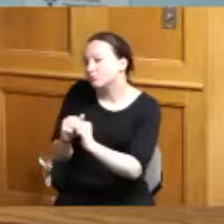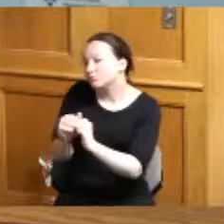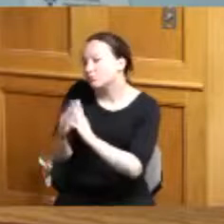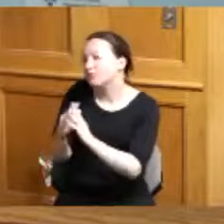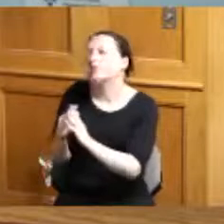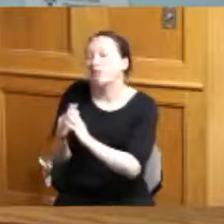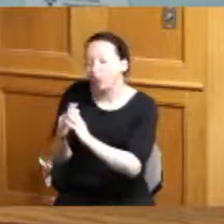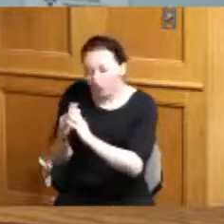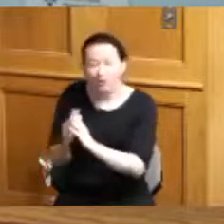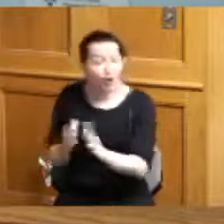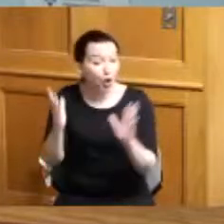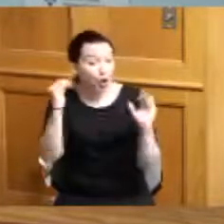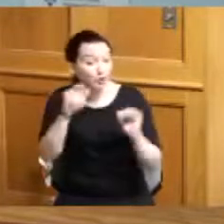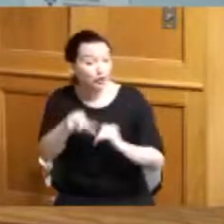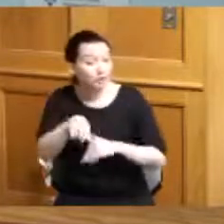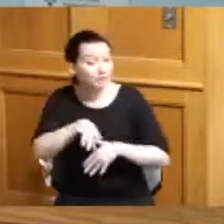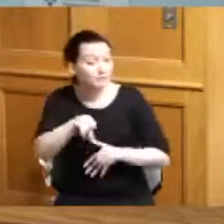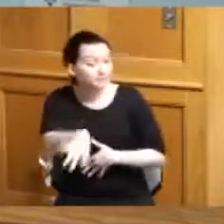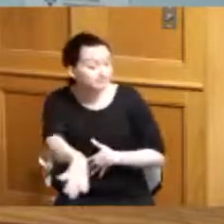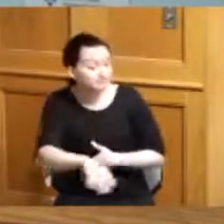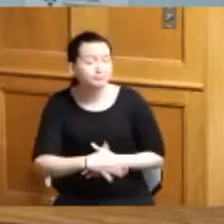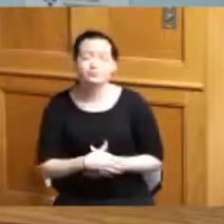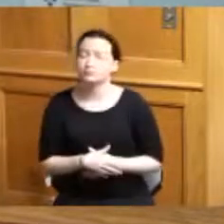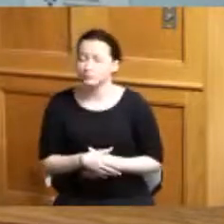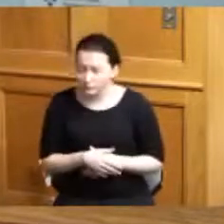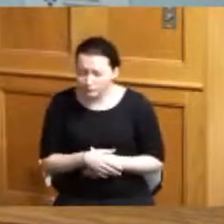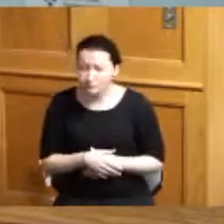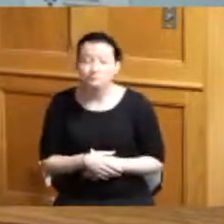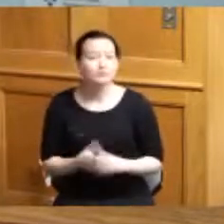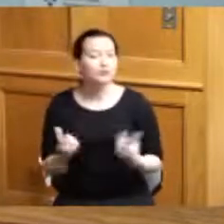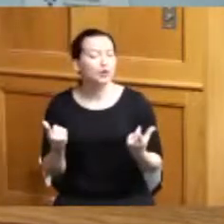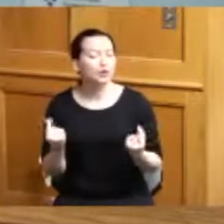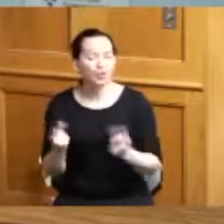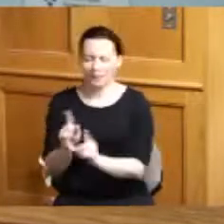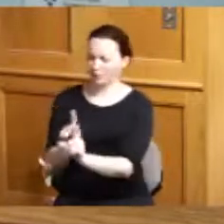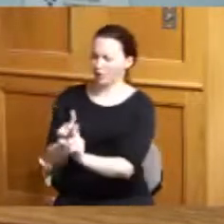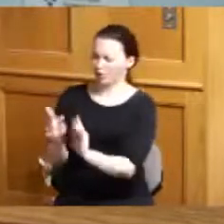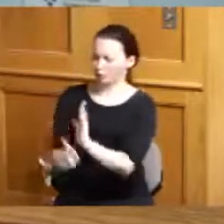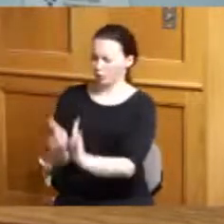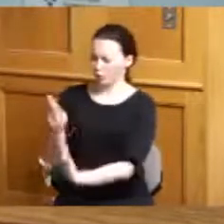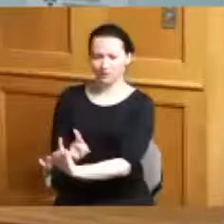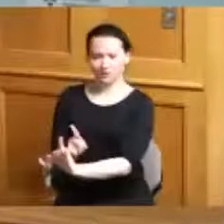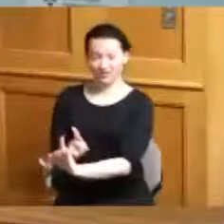I'm hoping you guys will contribute to that and what it does is when these people come out of the